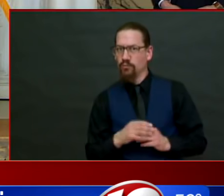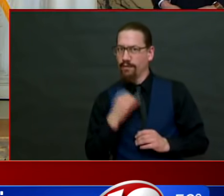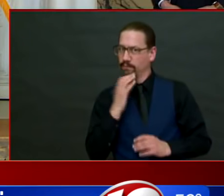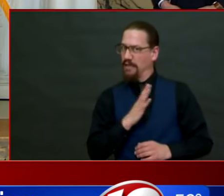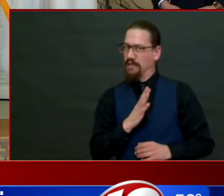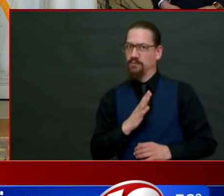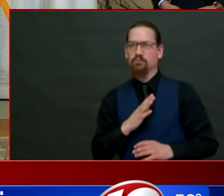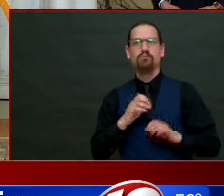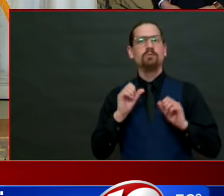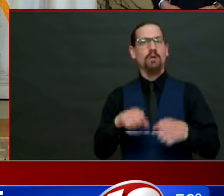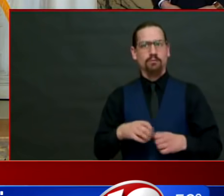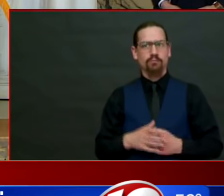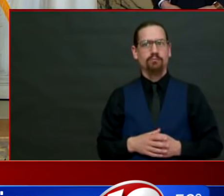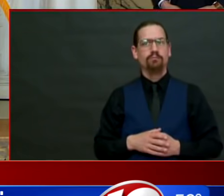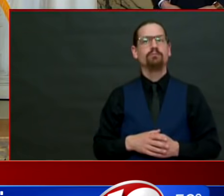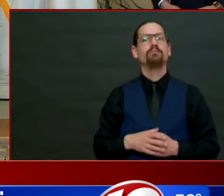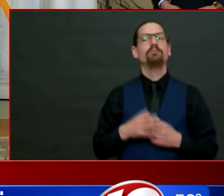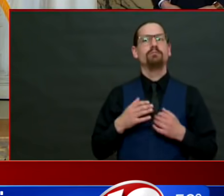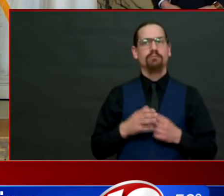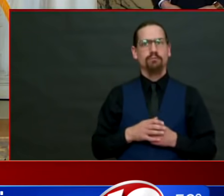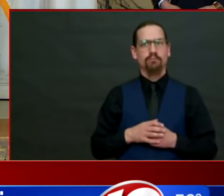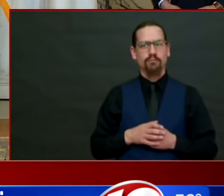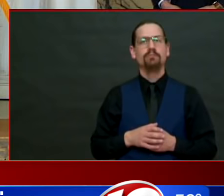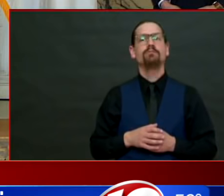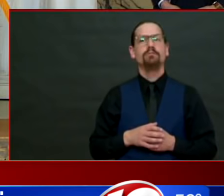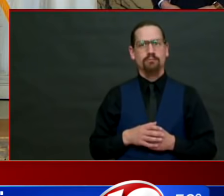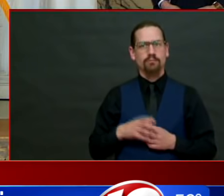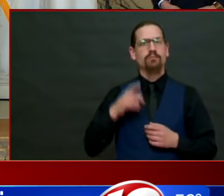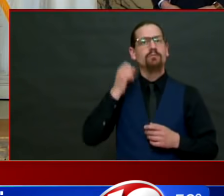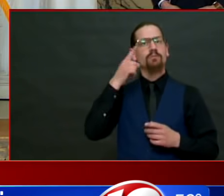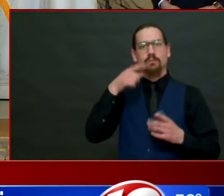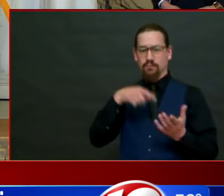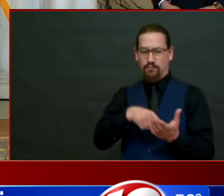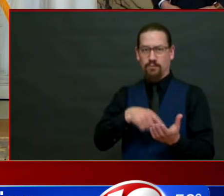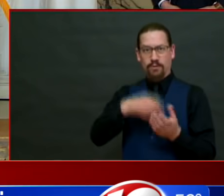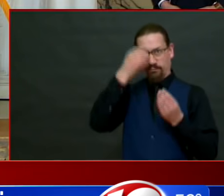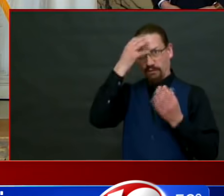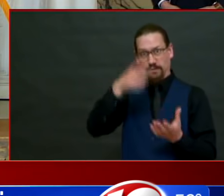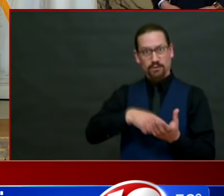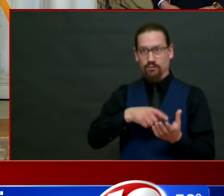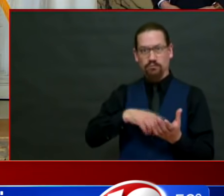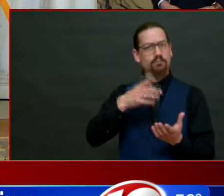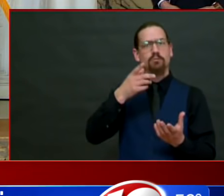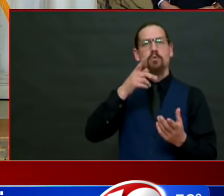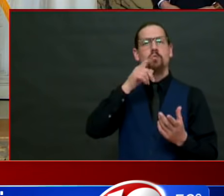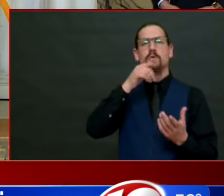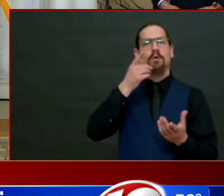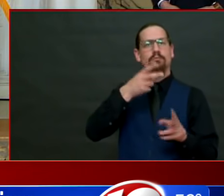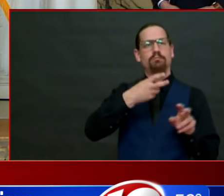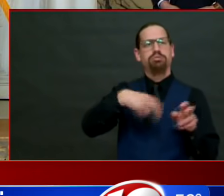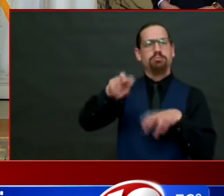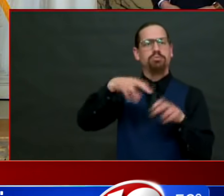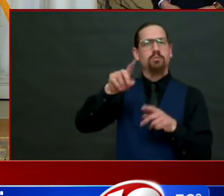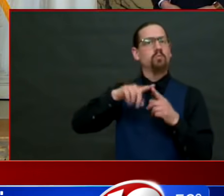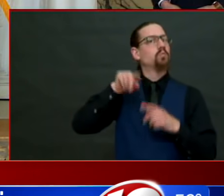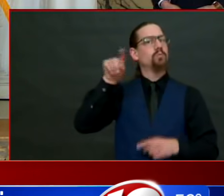YOUR OWN. IF YOU CHOOSE TO TURN IT OVER, IT WILL ONLY BE AT THE